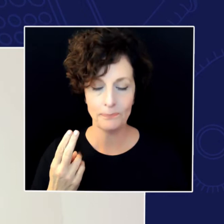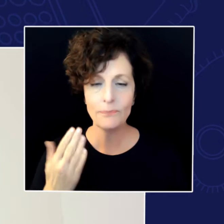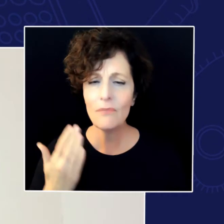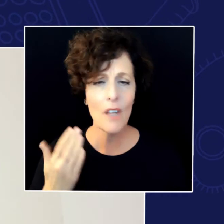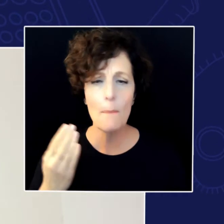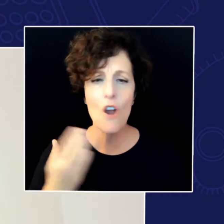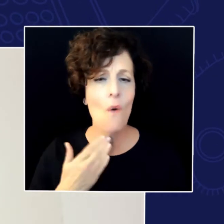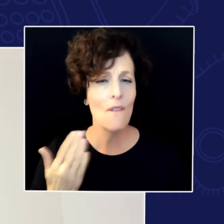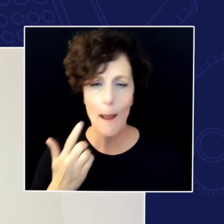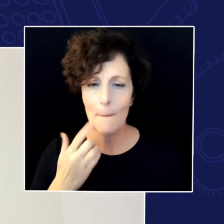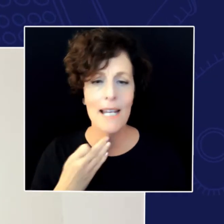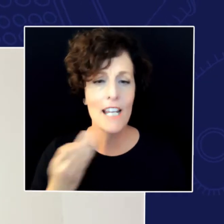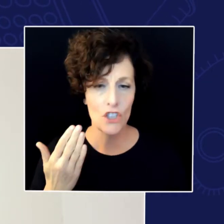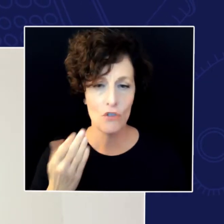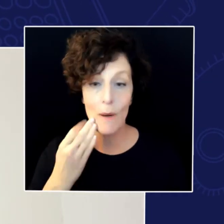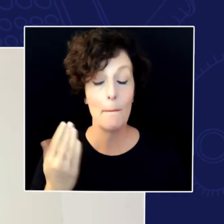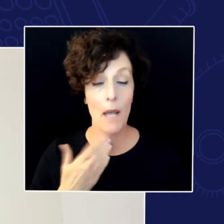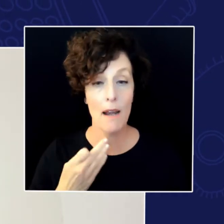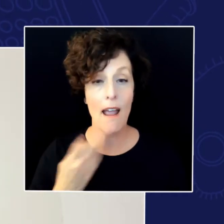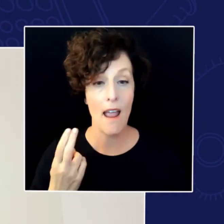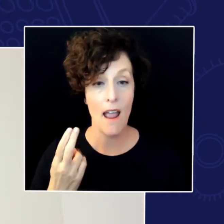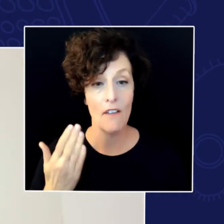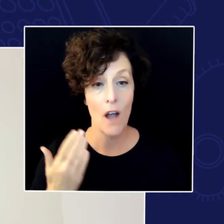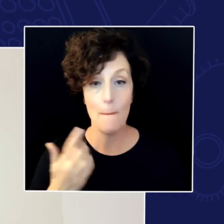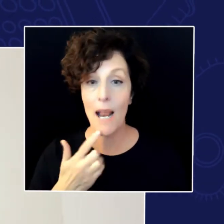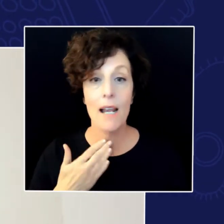No family history, but I have